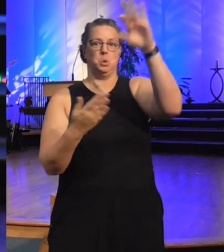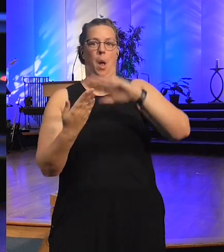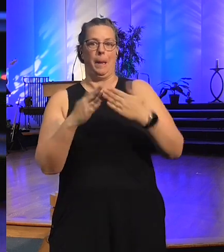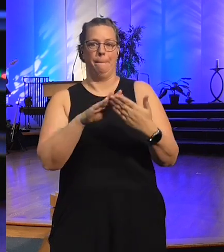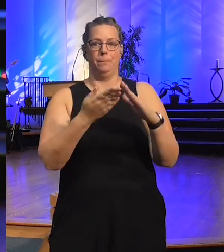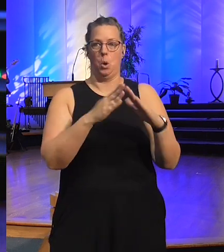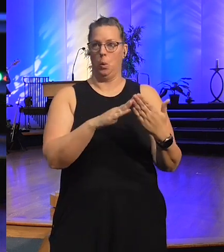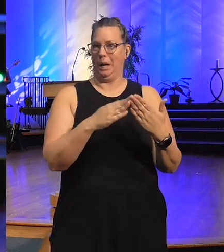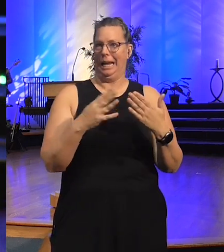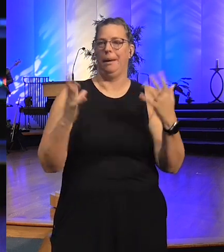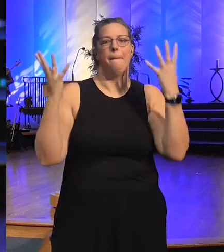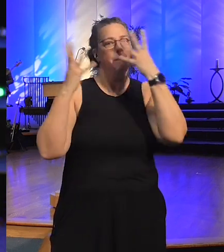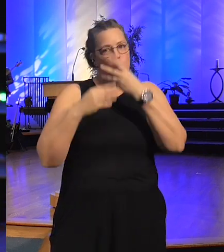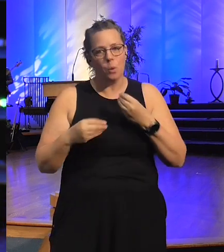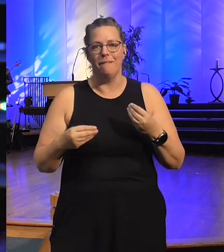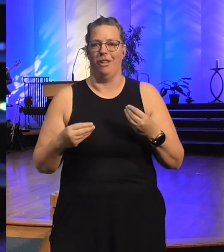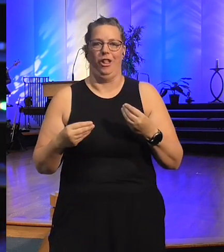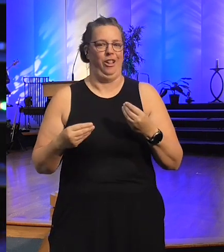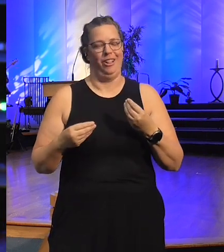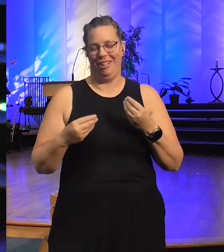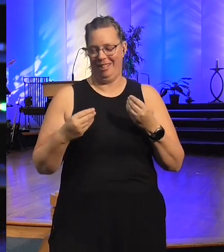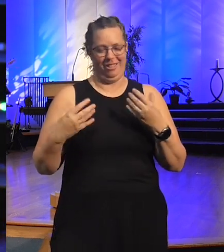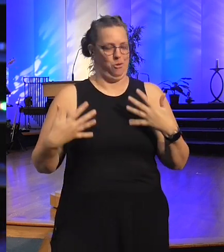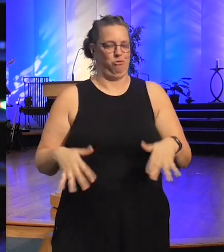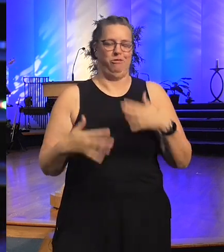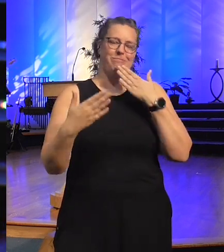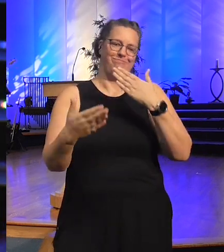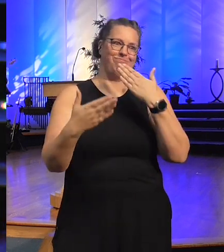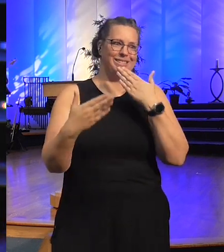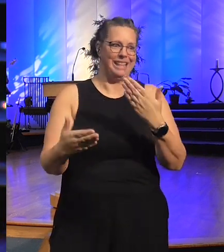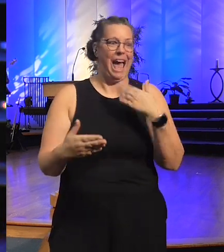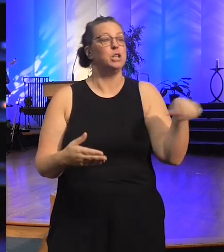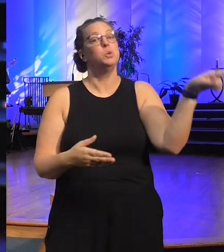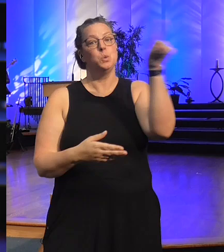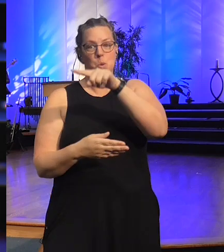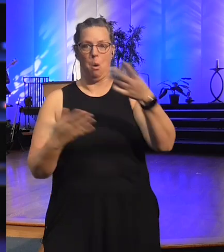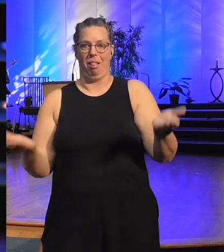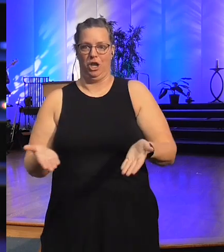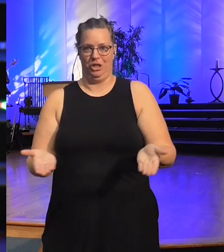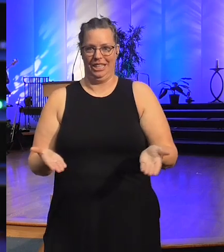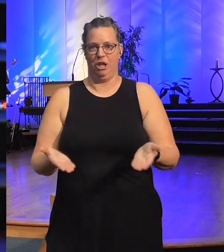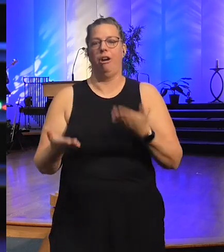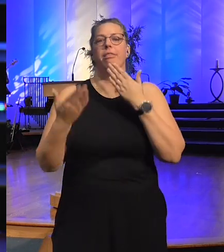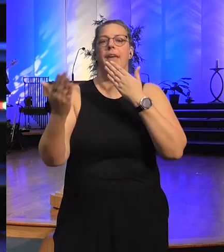share right here together um so glad everyone is with us today thank you for all that you do